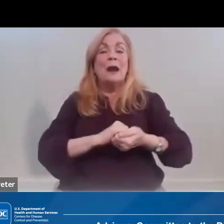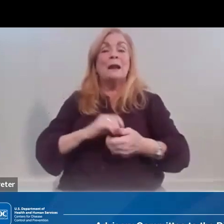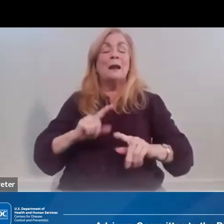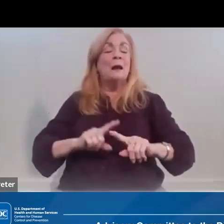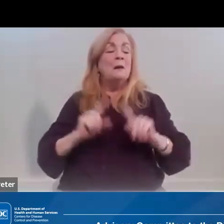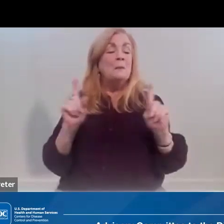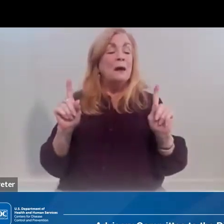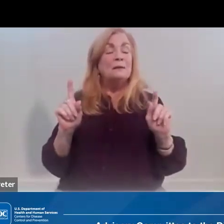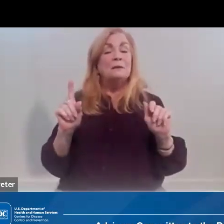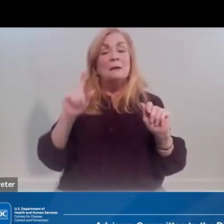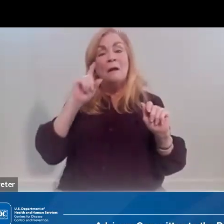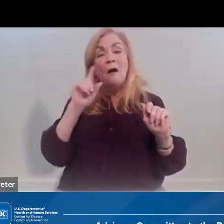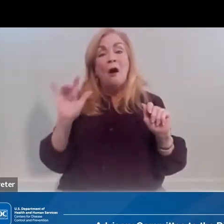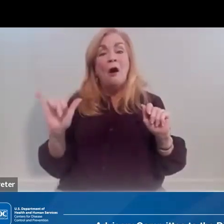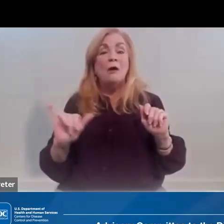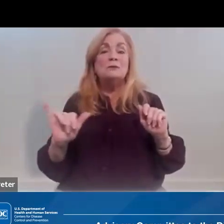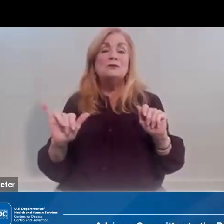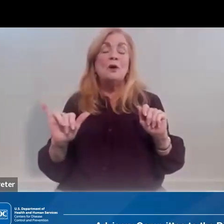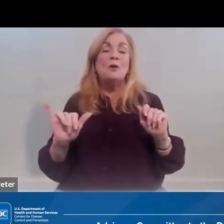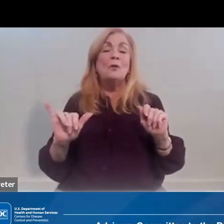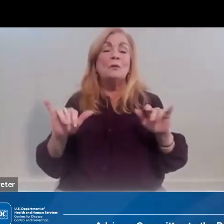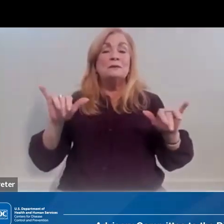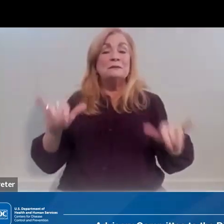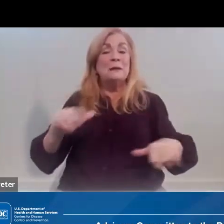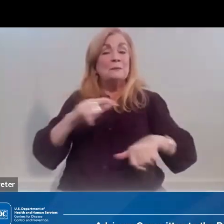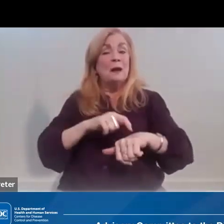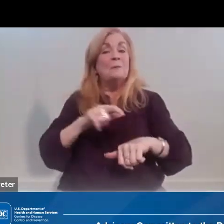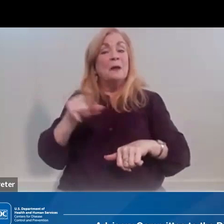but also along with the CIOs are doing some of their own.